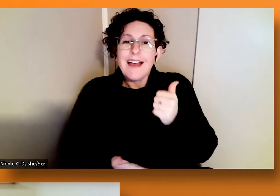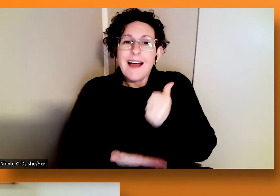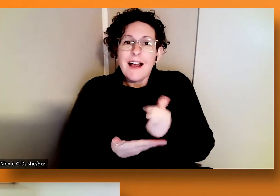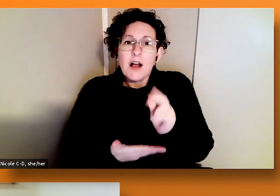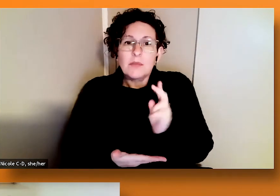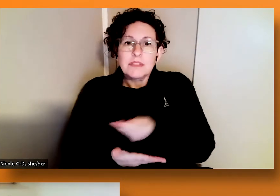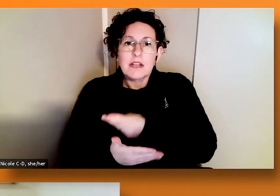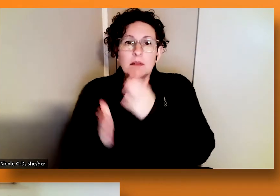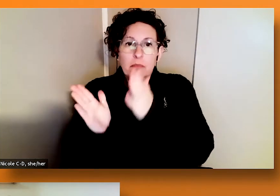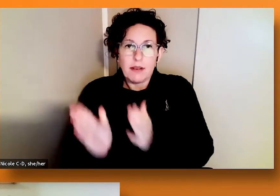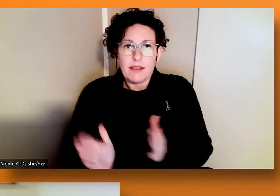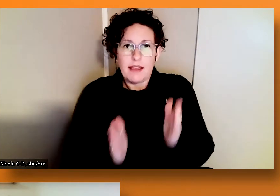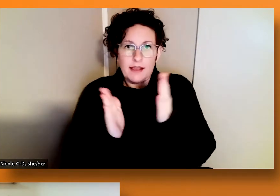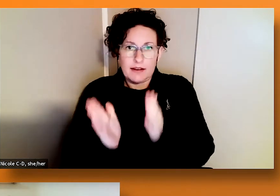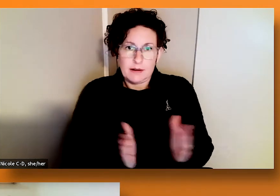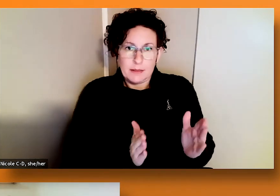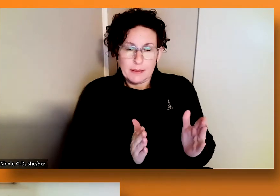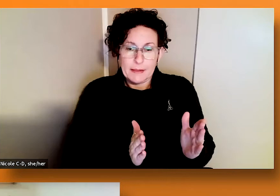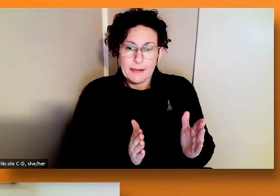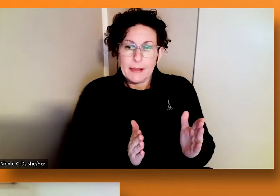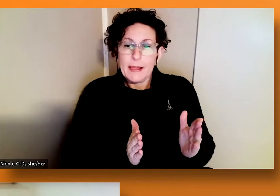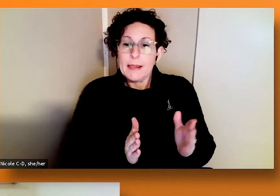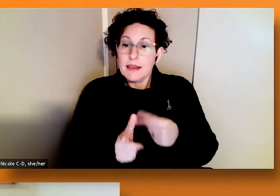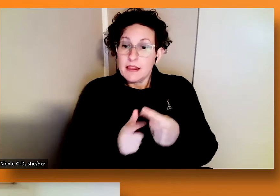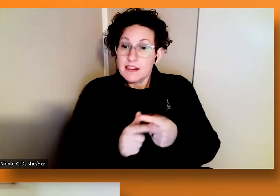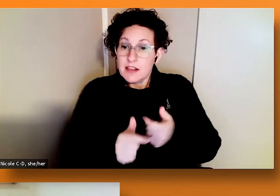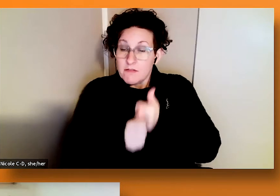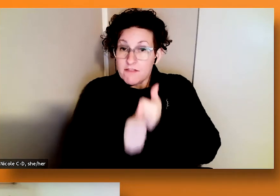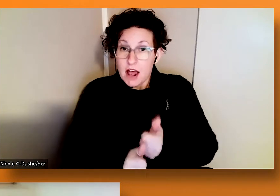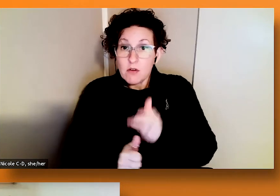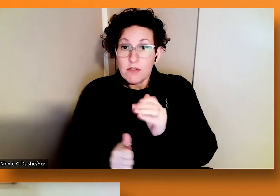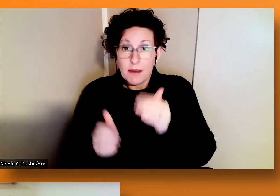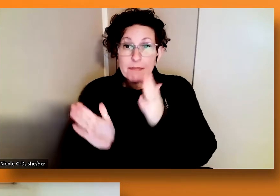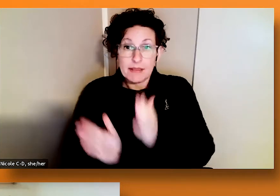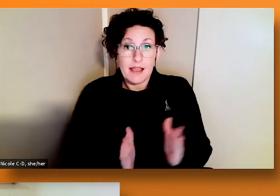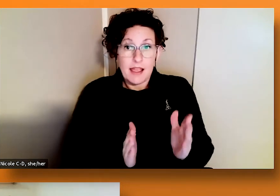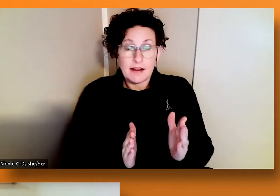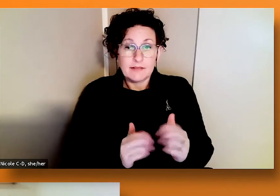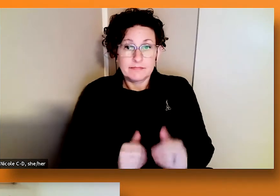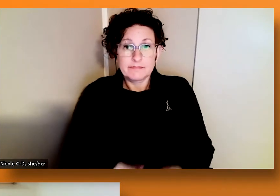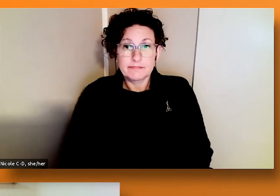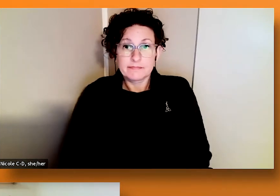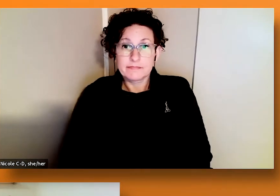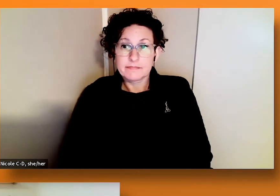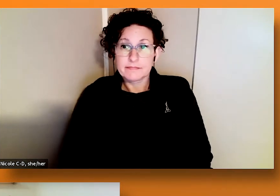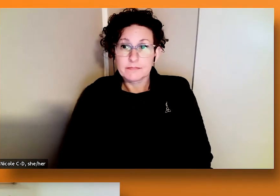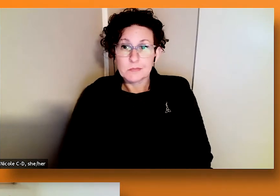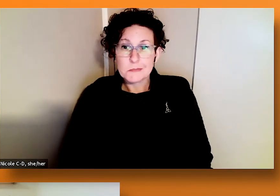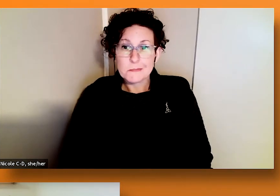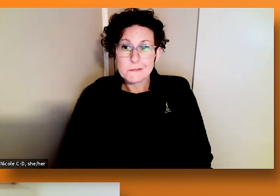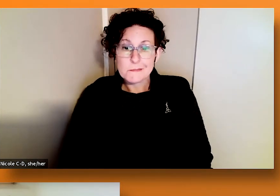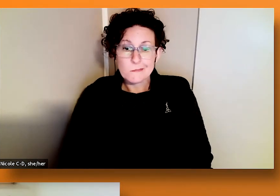so that helps us help you stay on your spending plan as well.